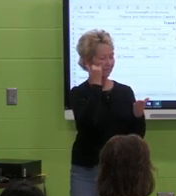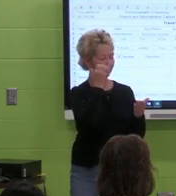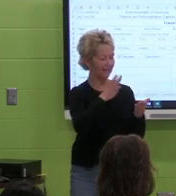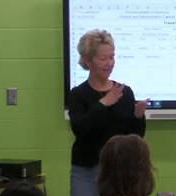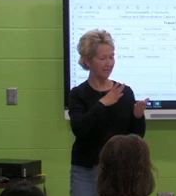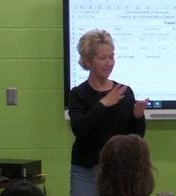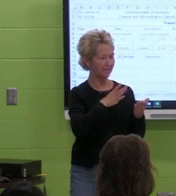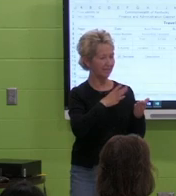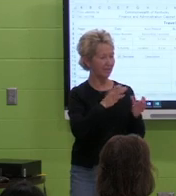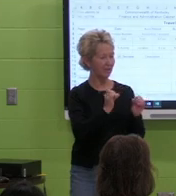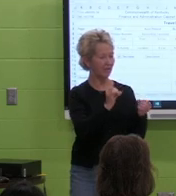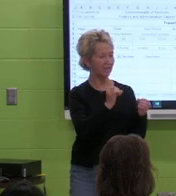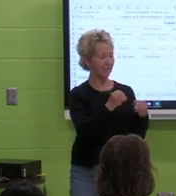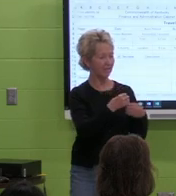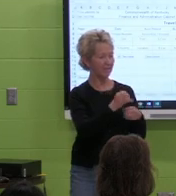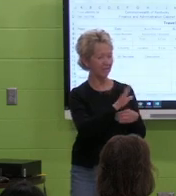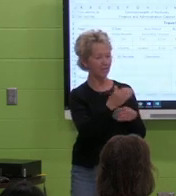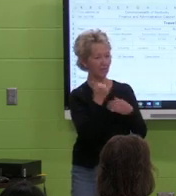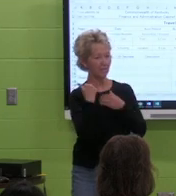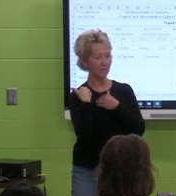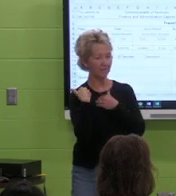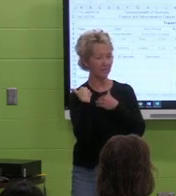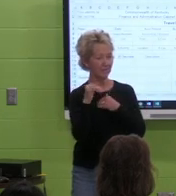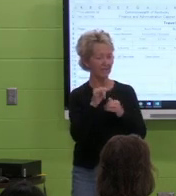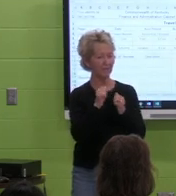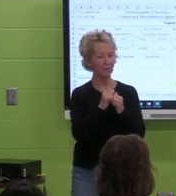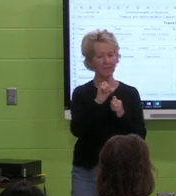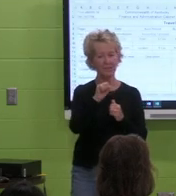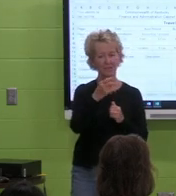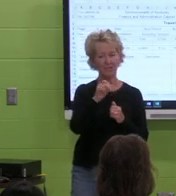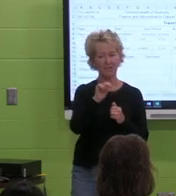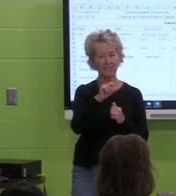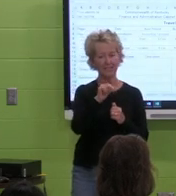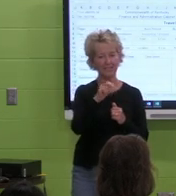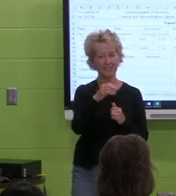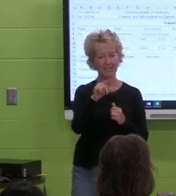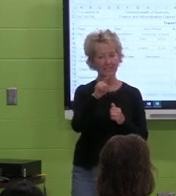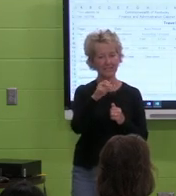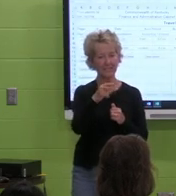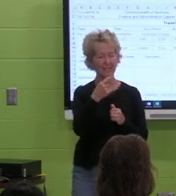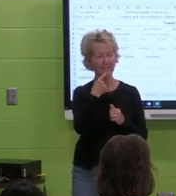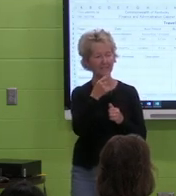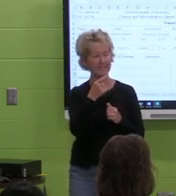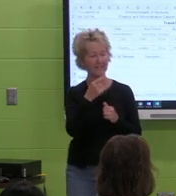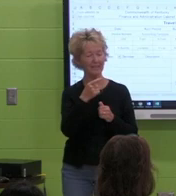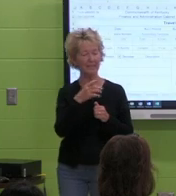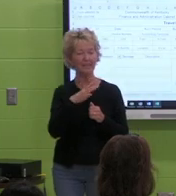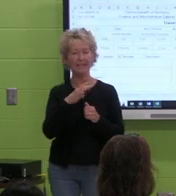that office's responsibility like it will be with Shannon and Zack to say okay Outreach you get this